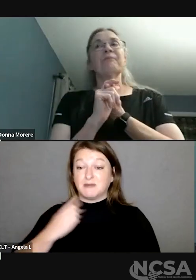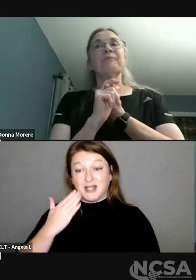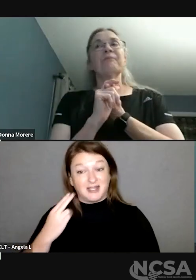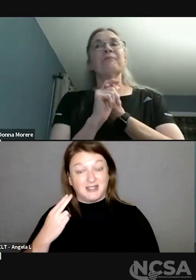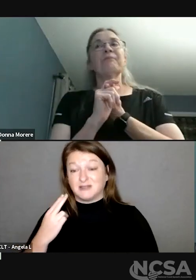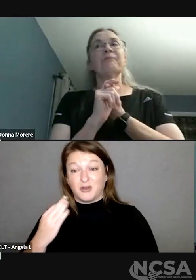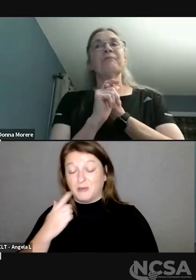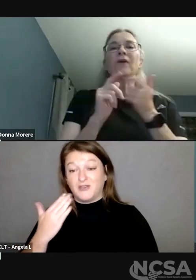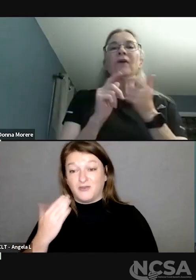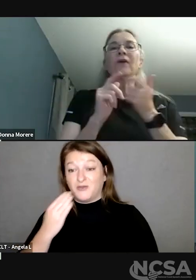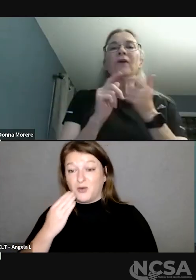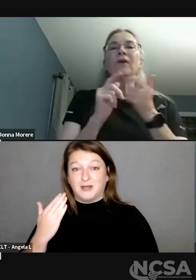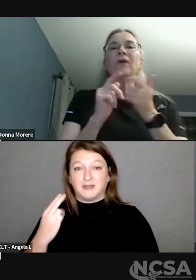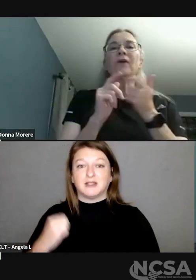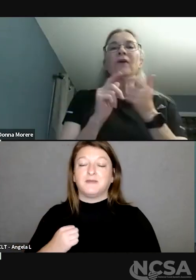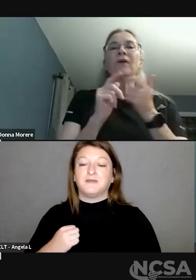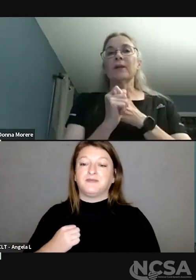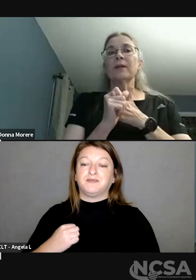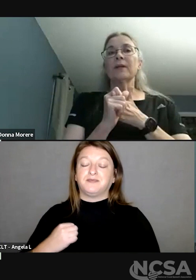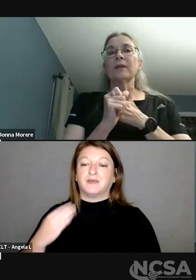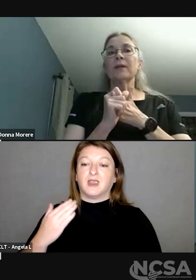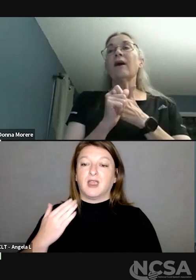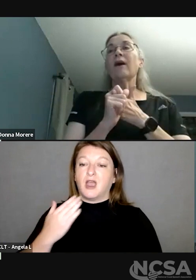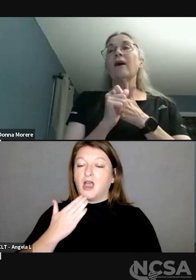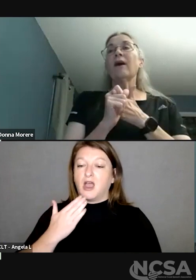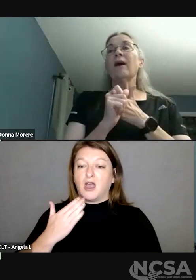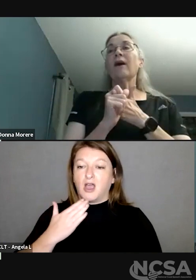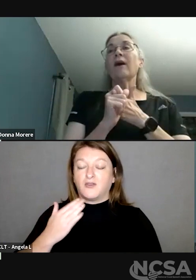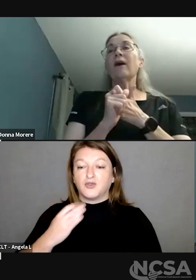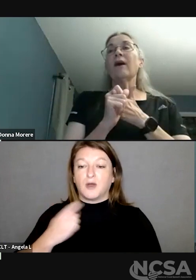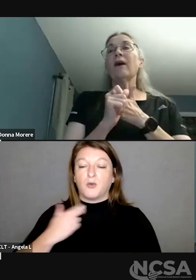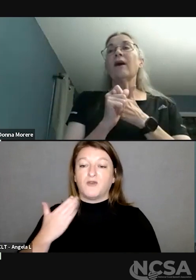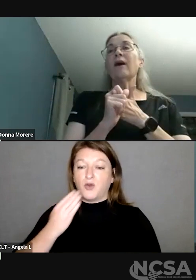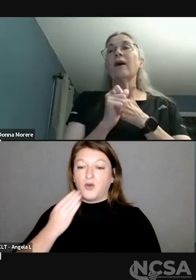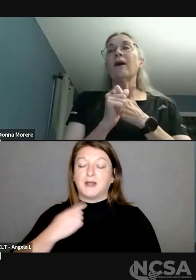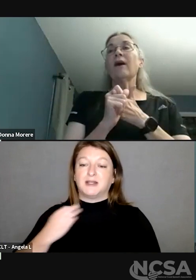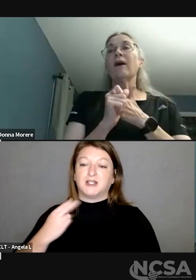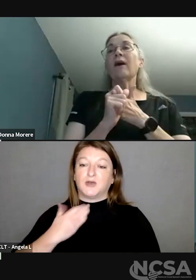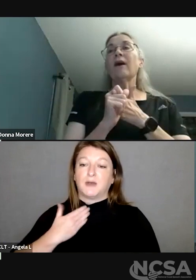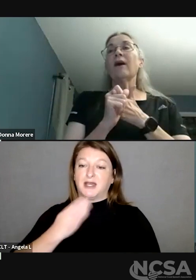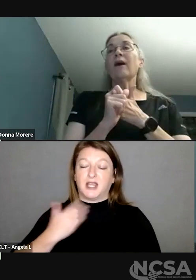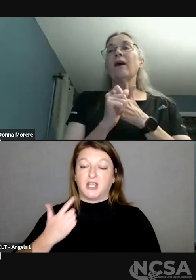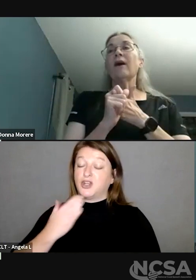Intellectual disabilities often have trouble with phoneme discrimination.